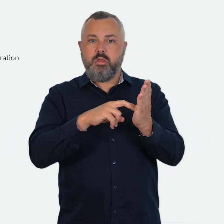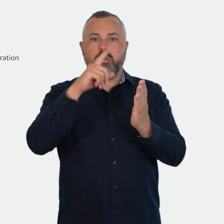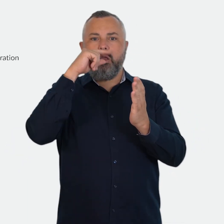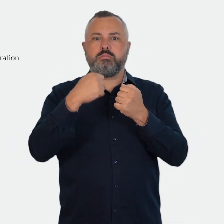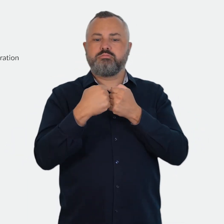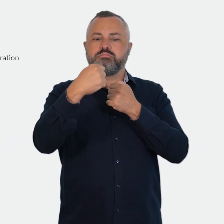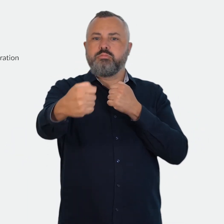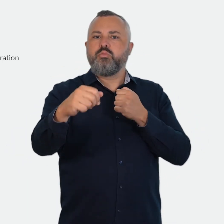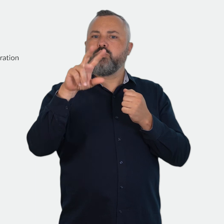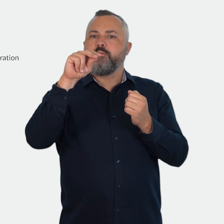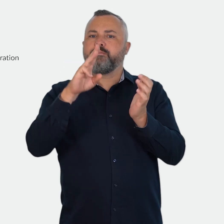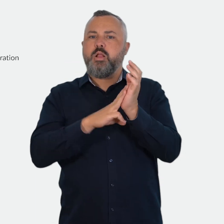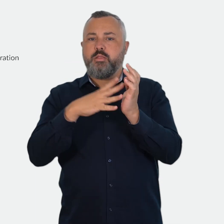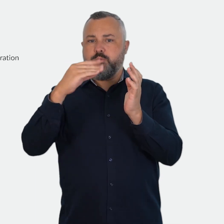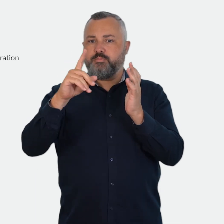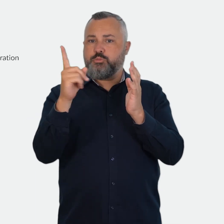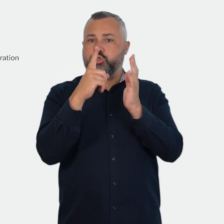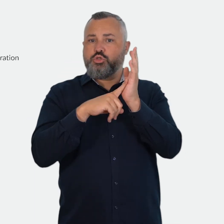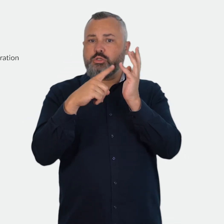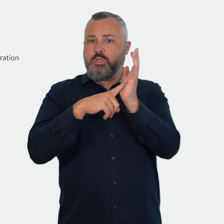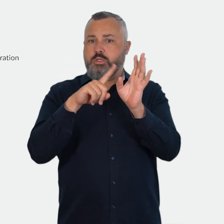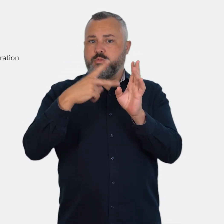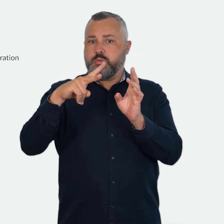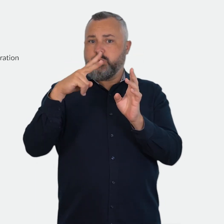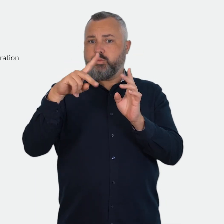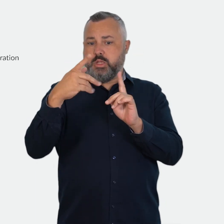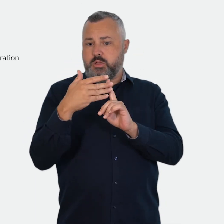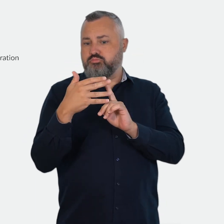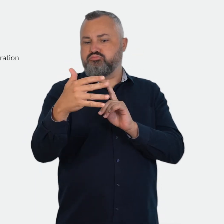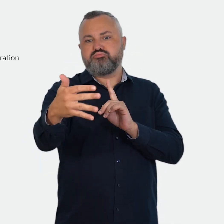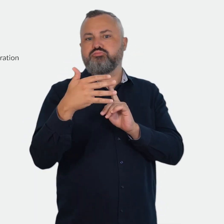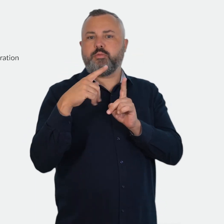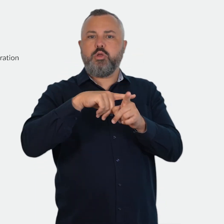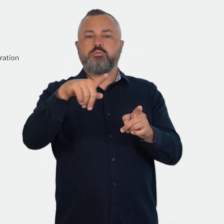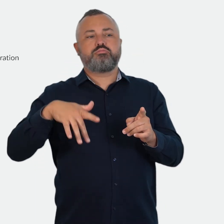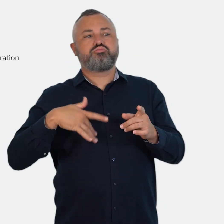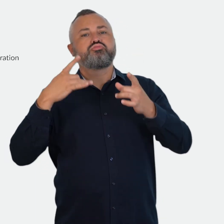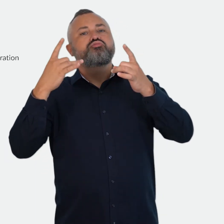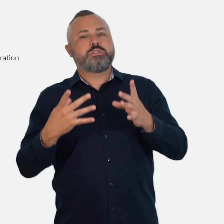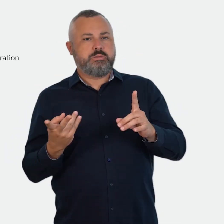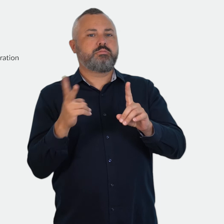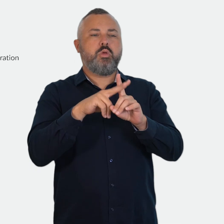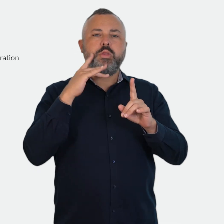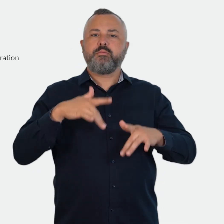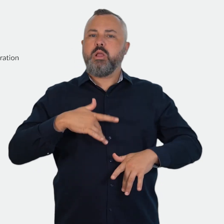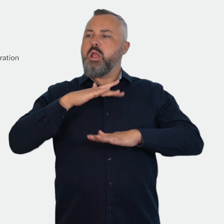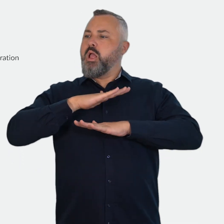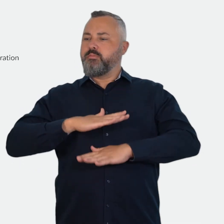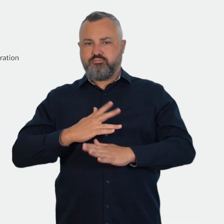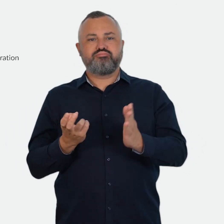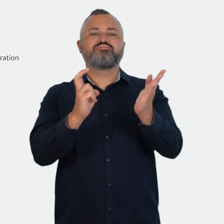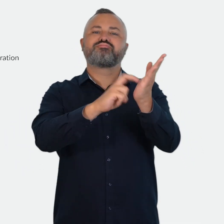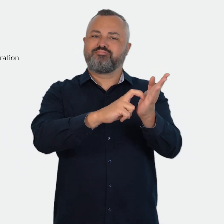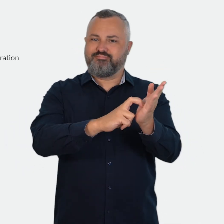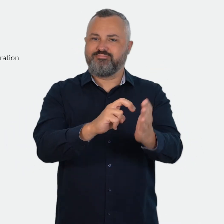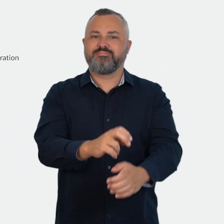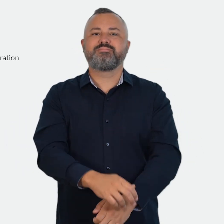Delaying registration by 12 months will allow time for the workforce to recover after the crisis before engaging with a new registration scheme.